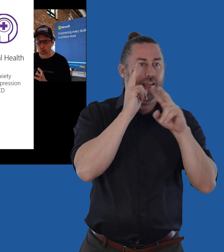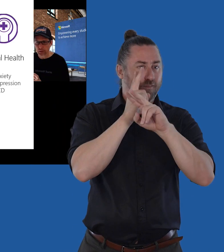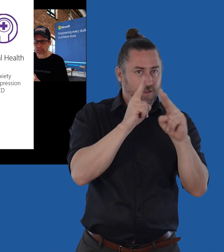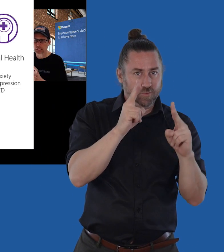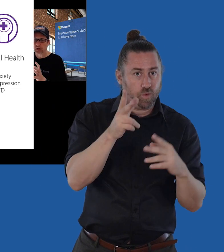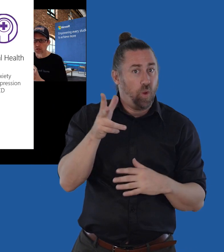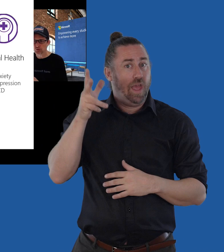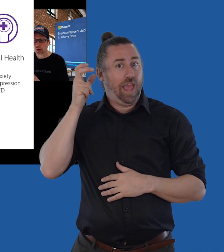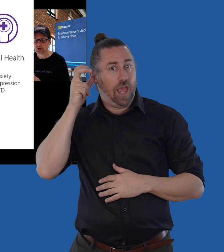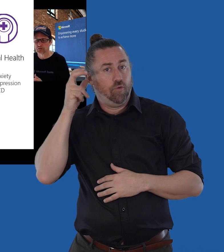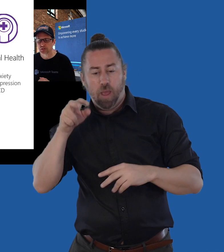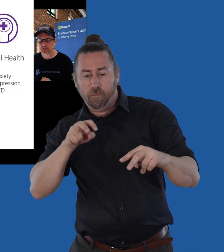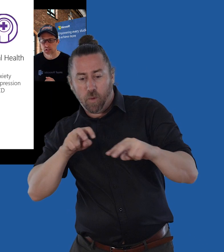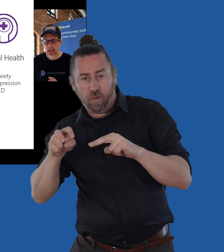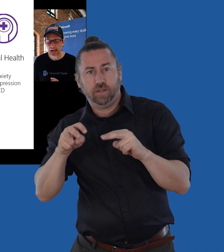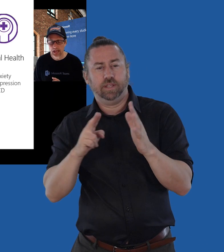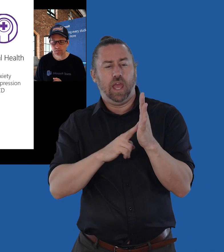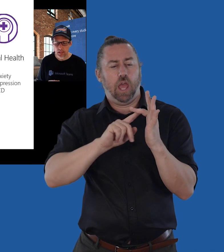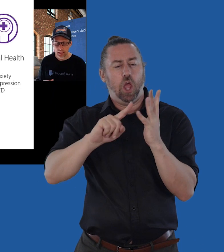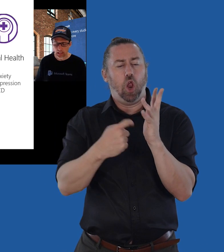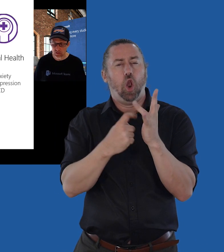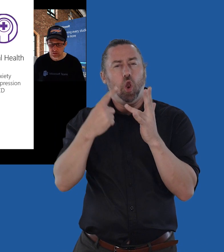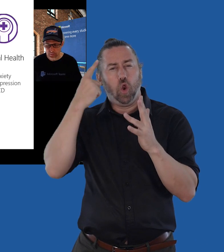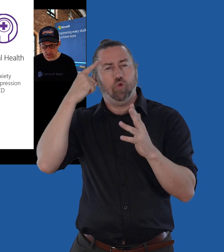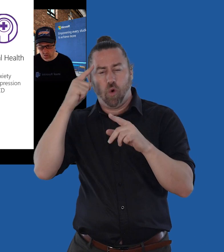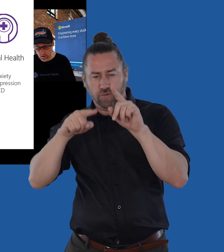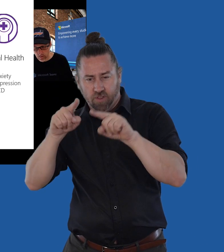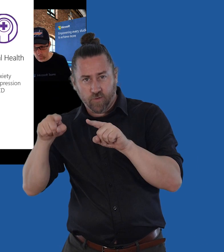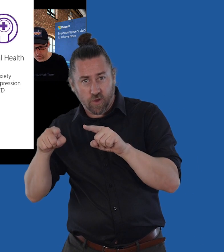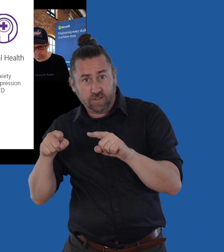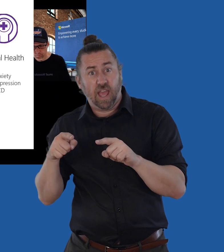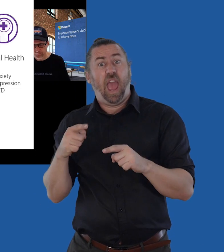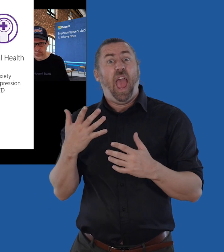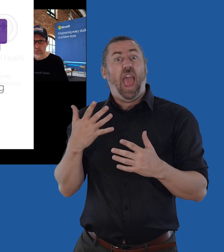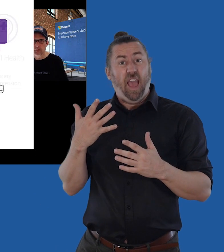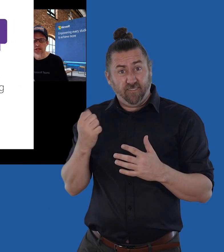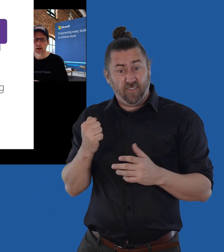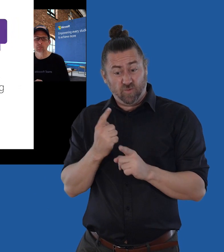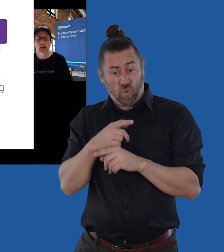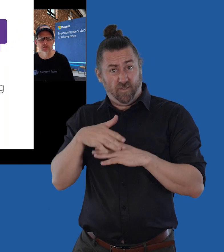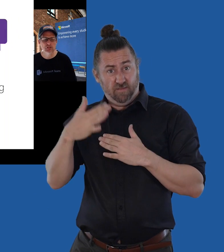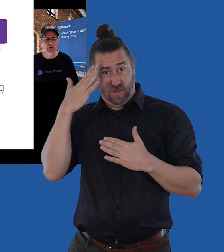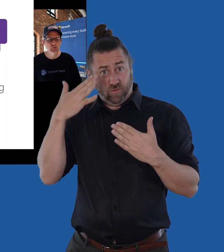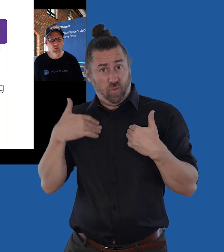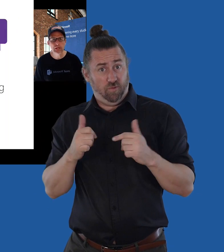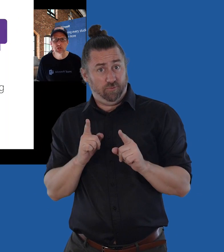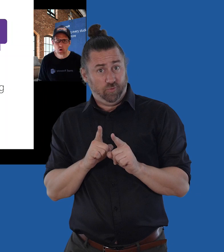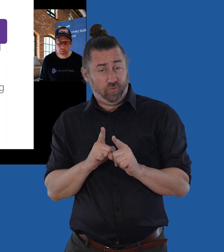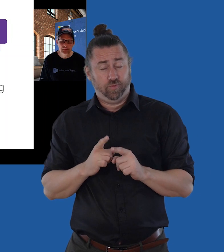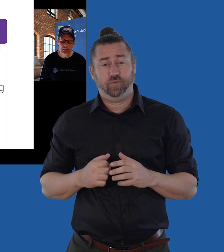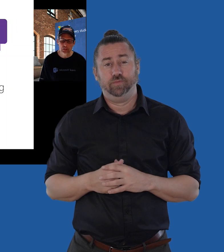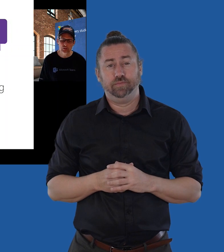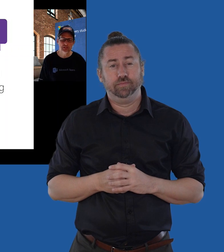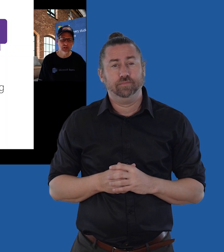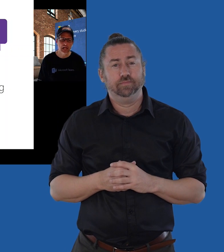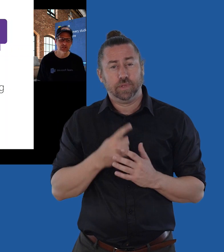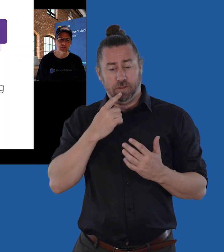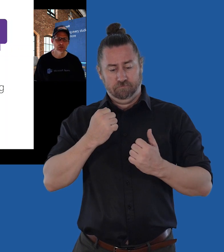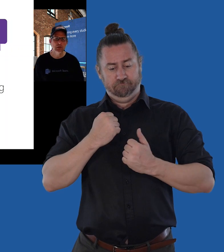mobility, neurodiversity, and even into mental health. Now, Microsoft, when we talk about the inclusive classroom,